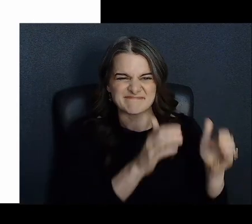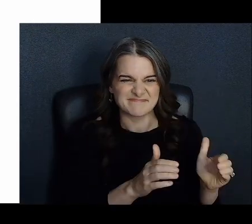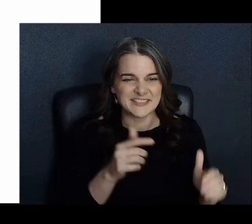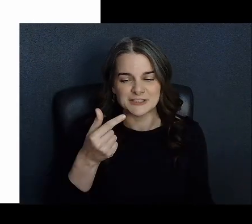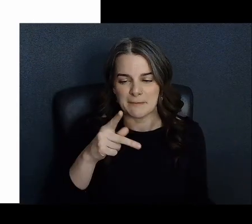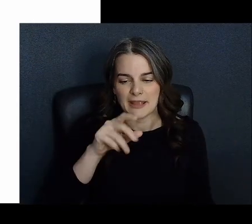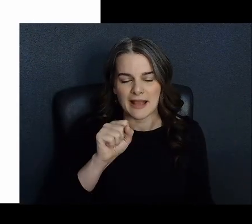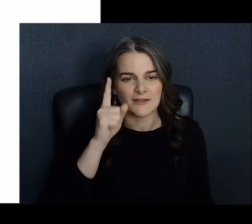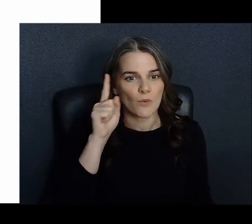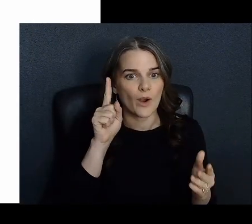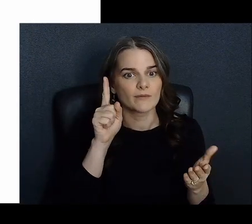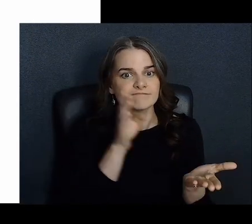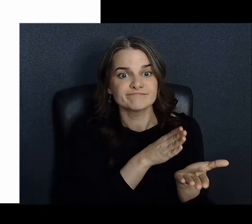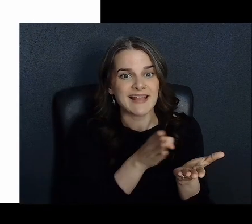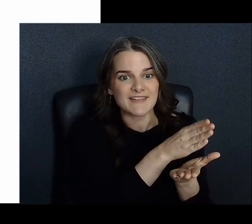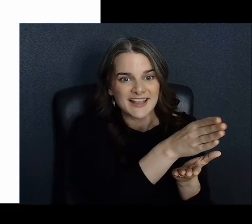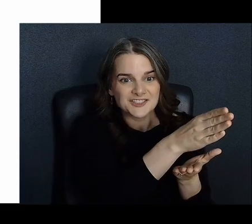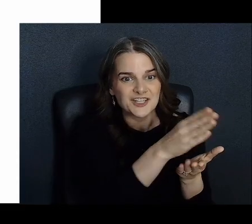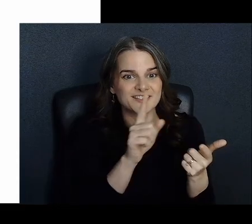You also go to obstacle detection.